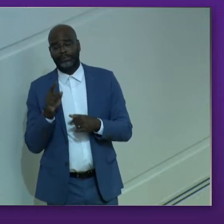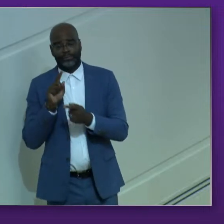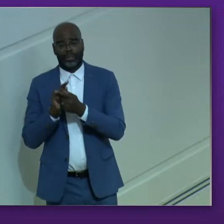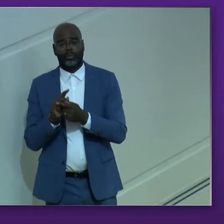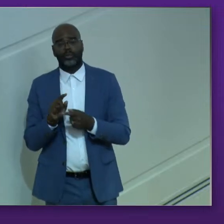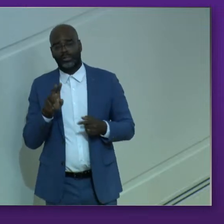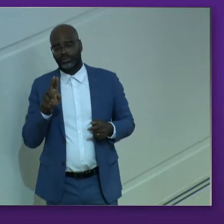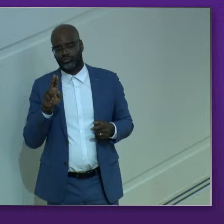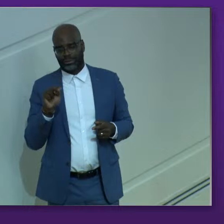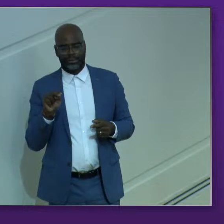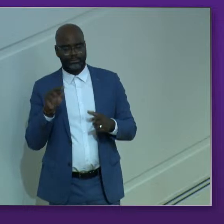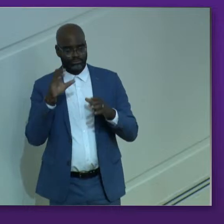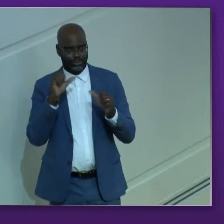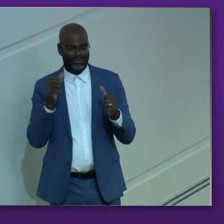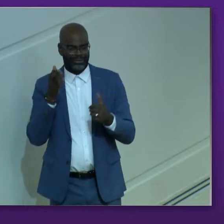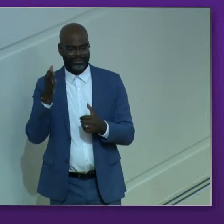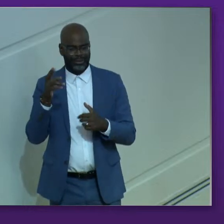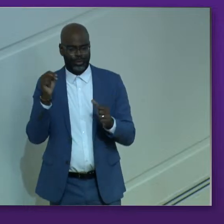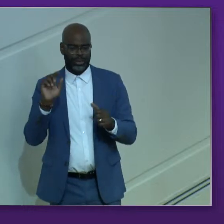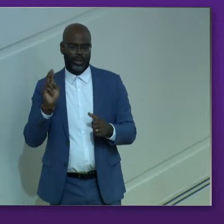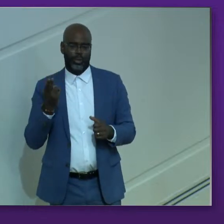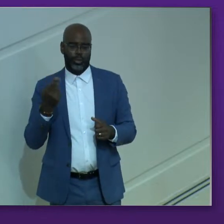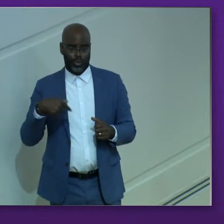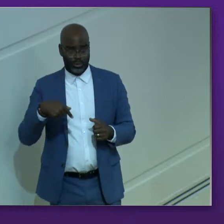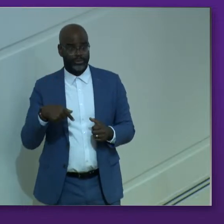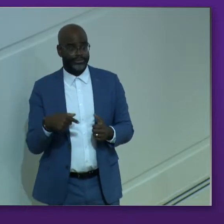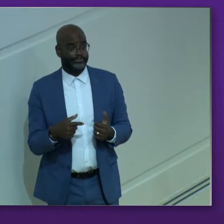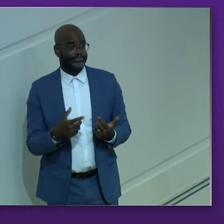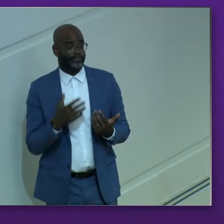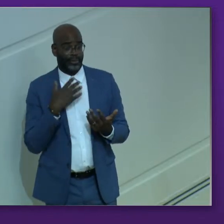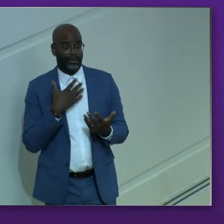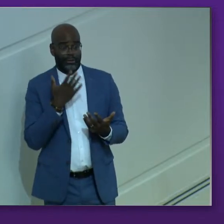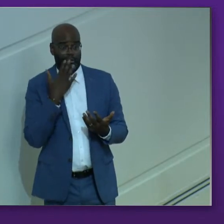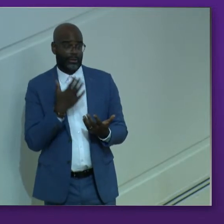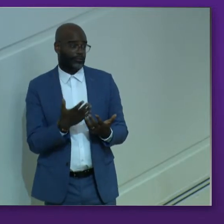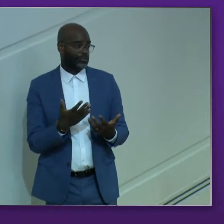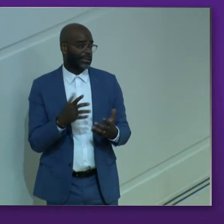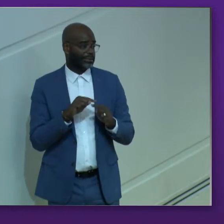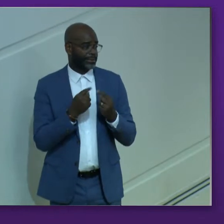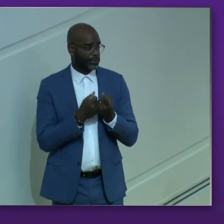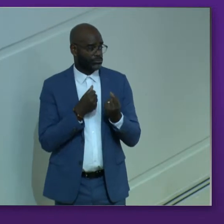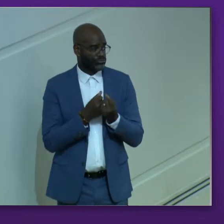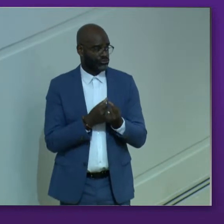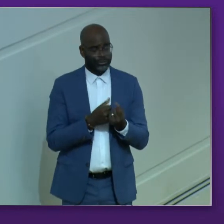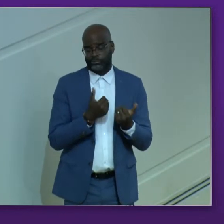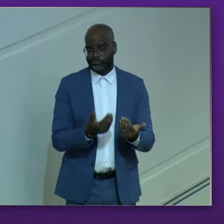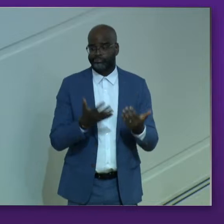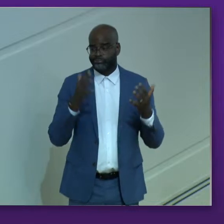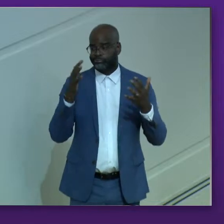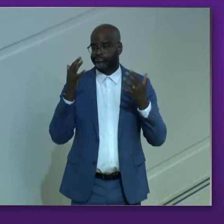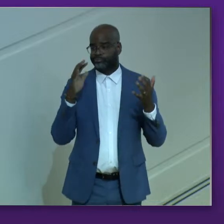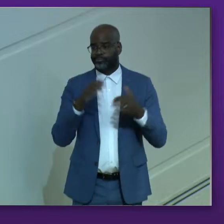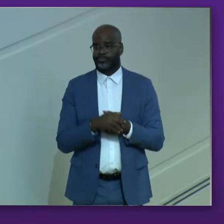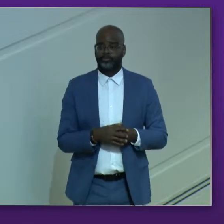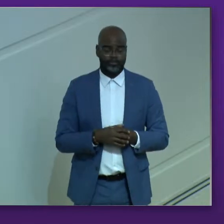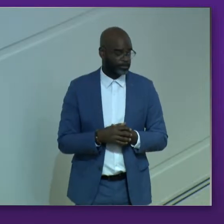MC STUDENT DELEGATES PRESENTED WITH KOREA AND THE PEOPLE'S DEMOCRATIC REPUBLIC IN THE